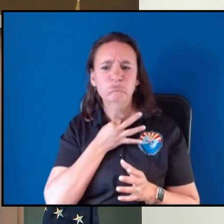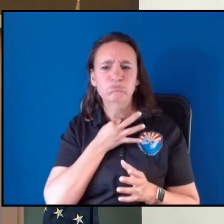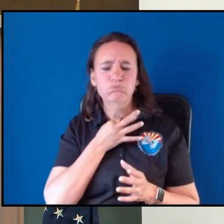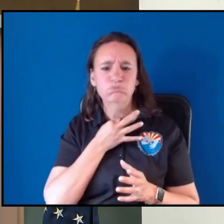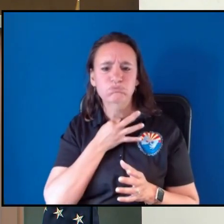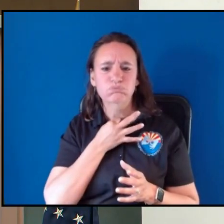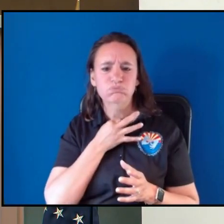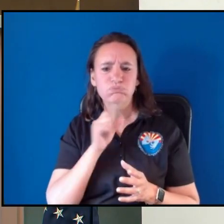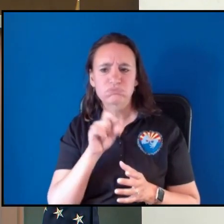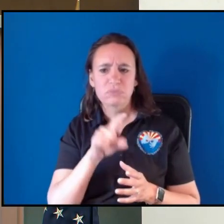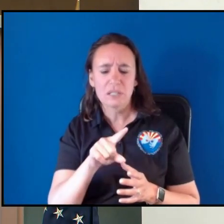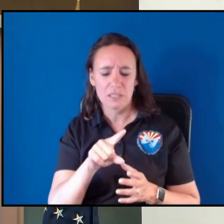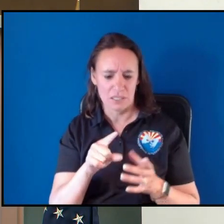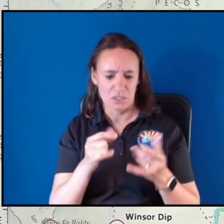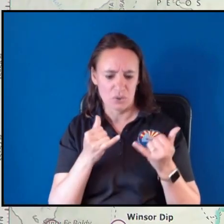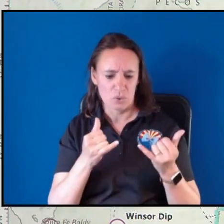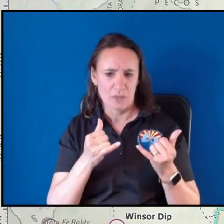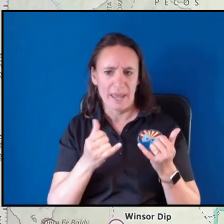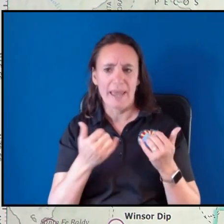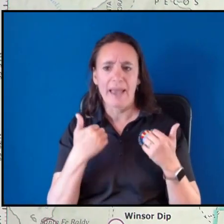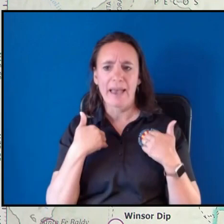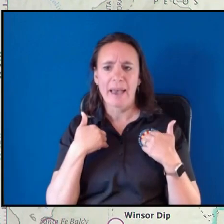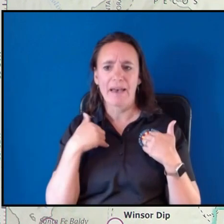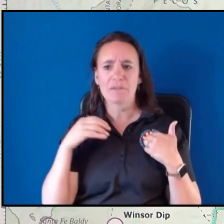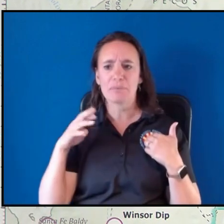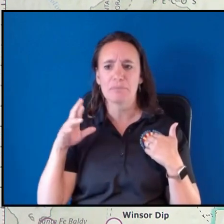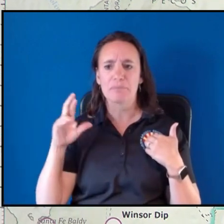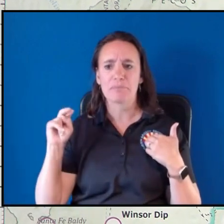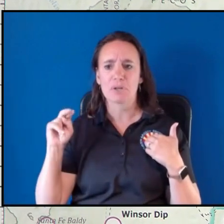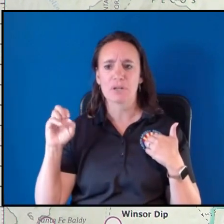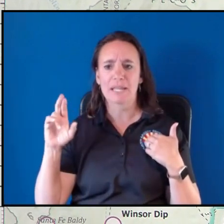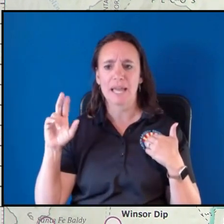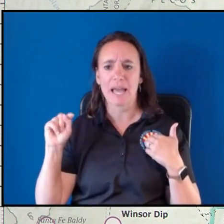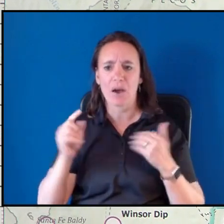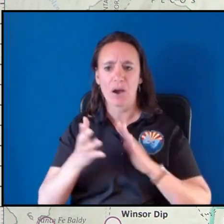running a burnout operation up on "Foxtrot" this afternoon.